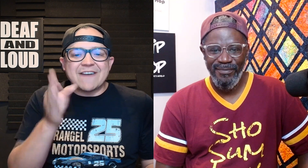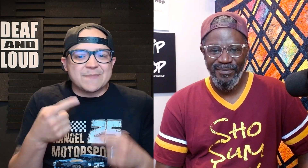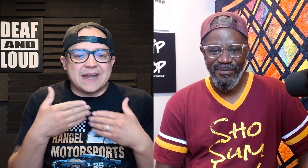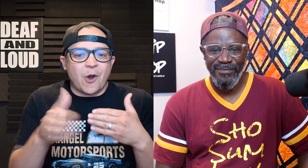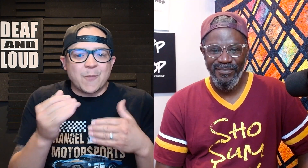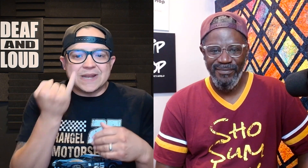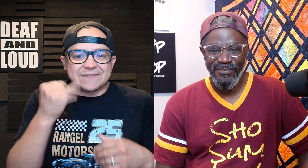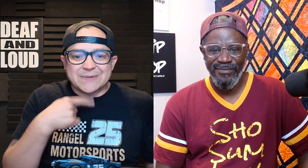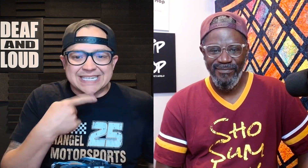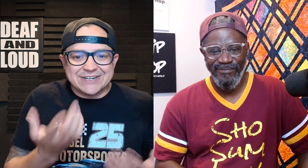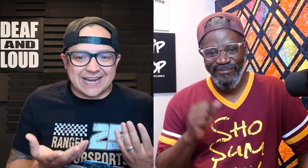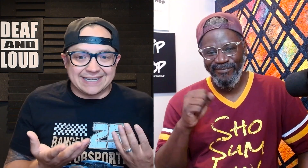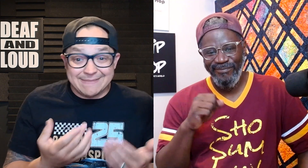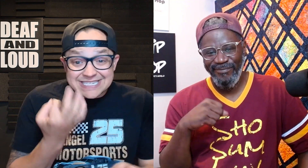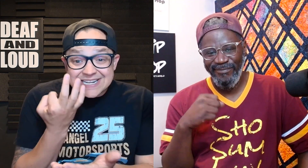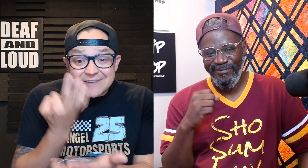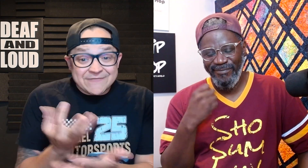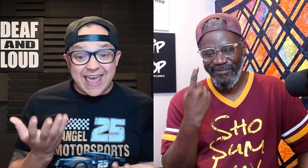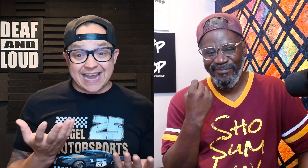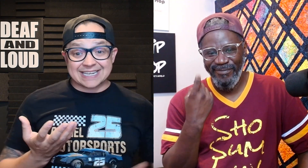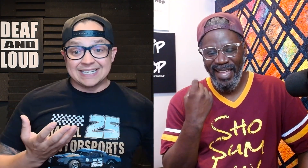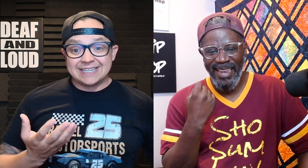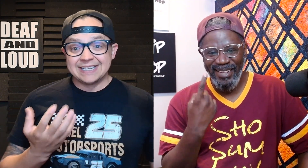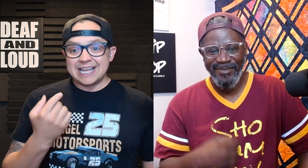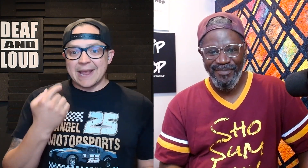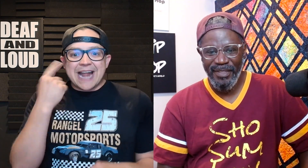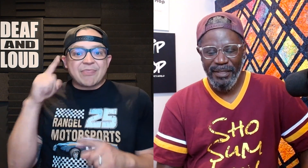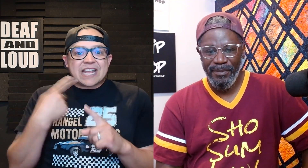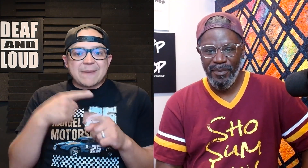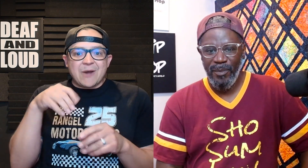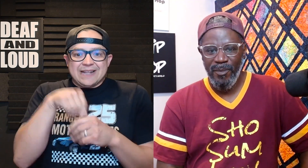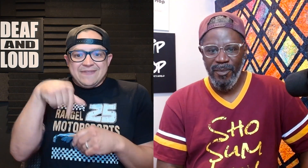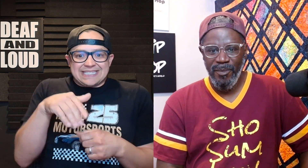never been opened if I was hearing. I mean, it's a fact. - I get it. I mean, I think about in this